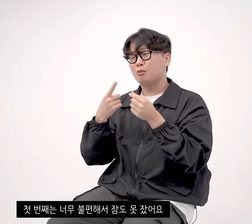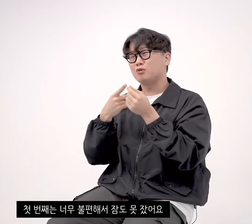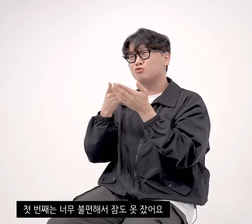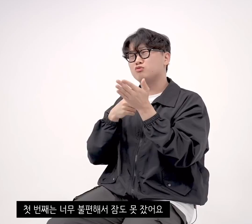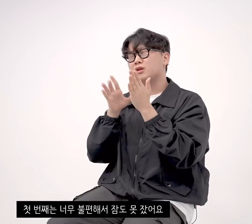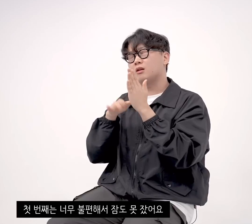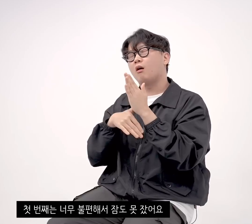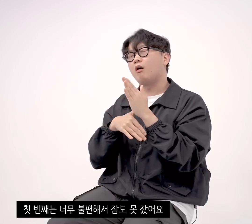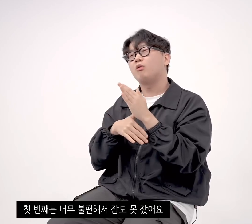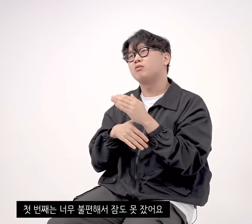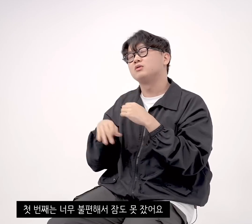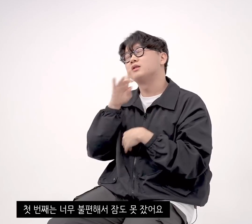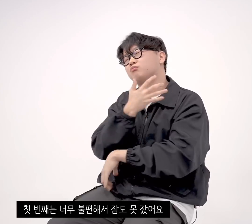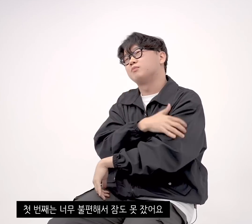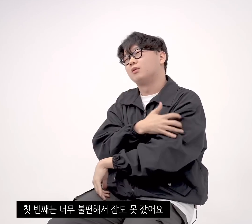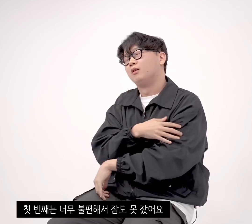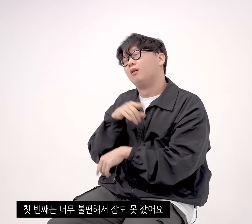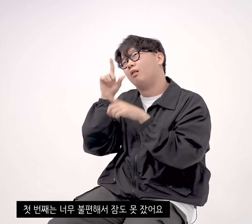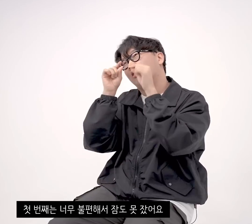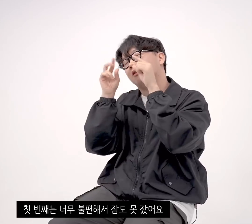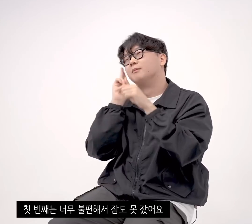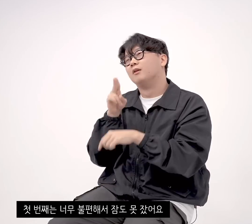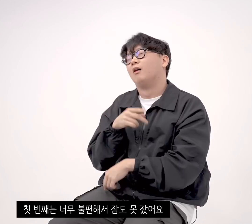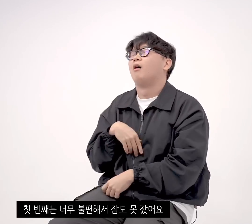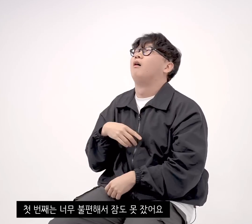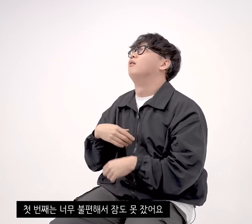The first time was so uncomfortable that I couldn't sleep.